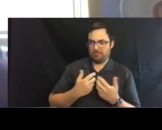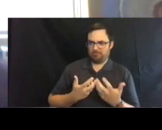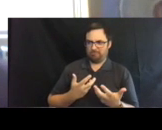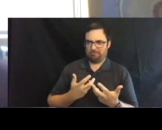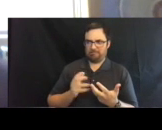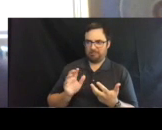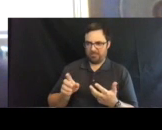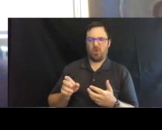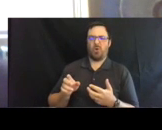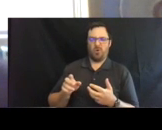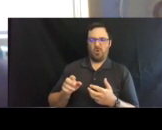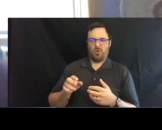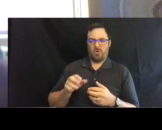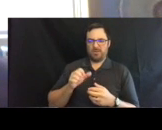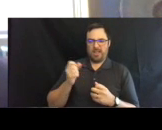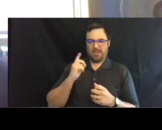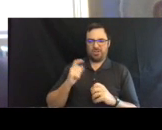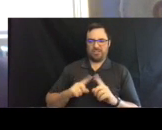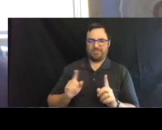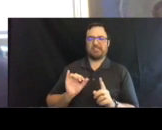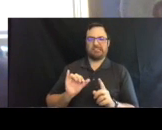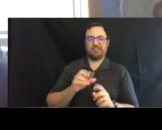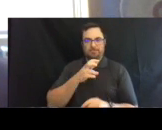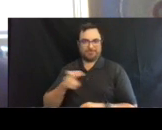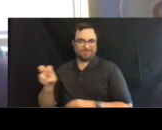clear that he can't hear the difference. But my tip to you when you're working on